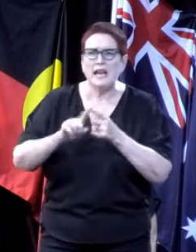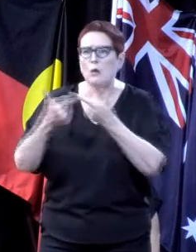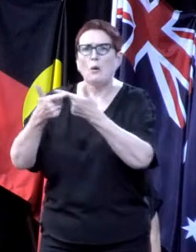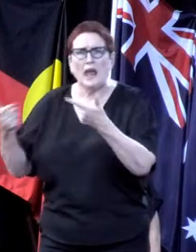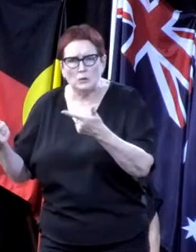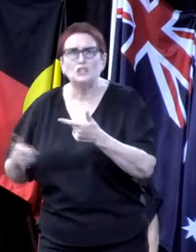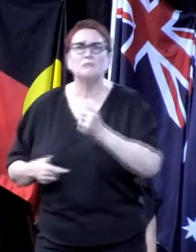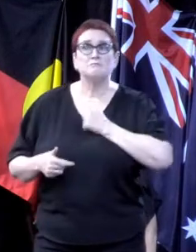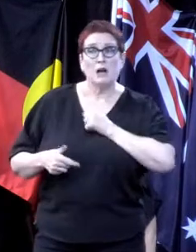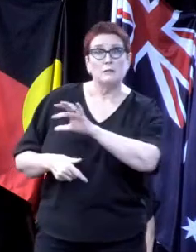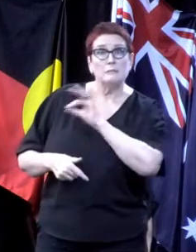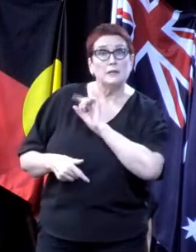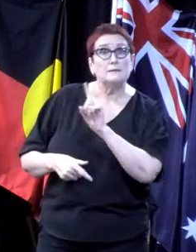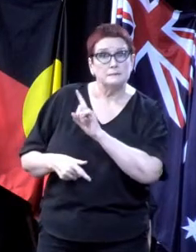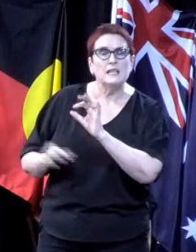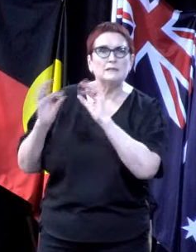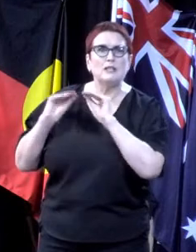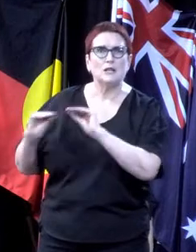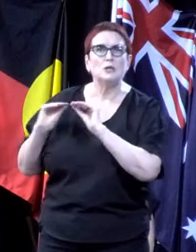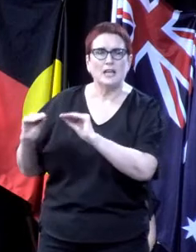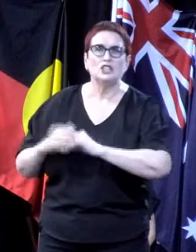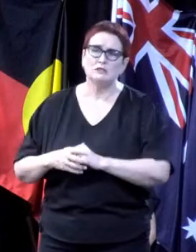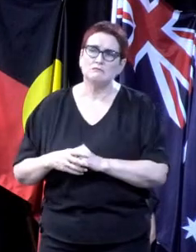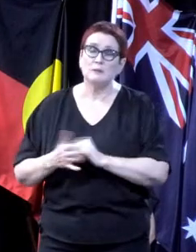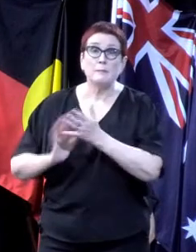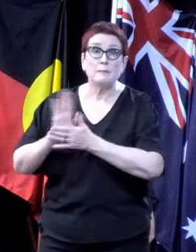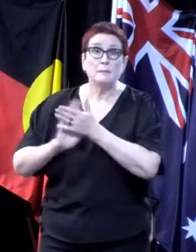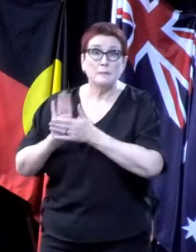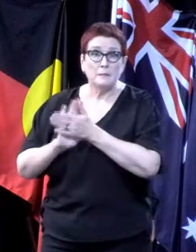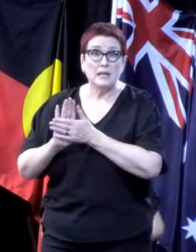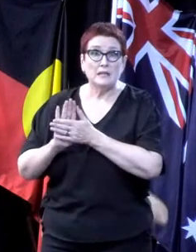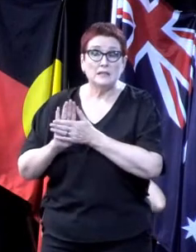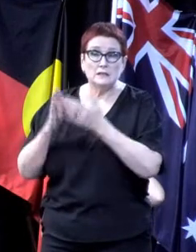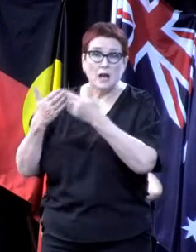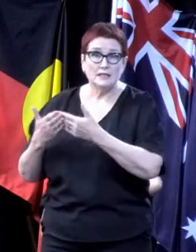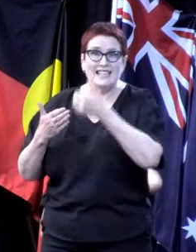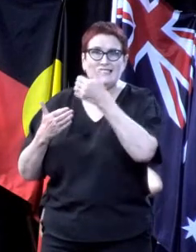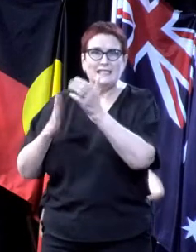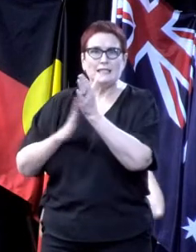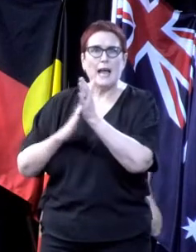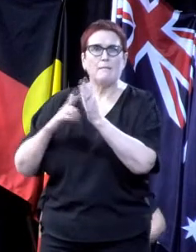In my instance, I chose to do special education, which resulted in us doing six masters-level subjects